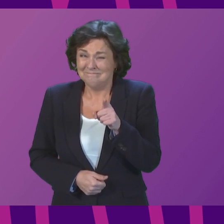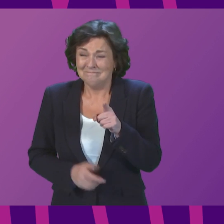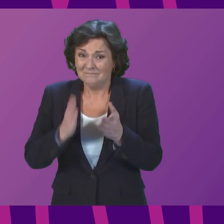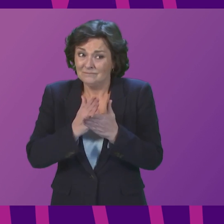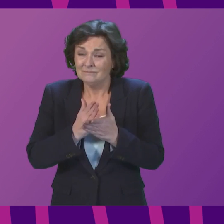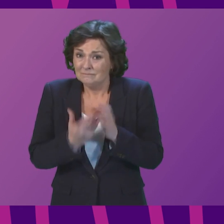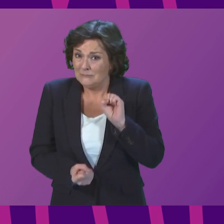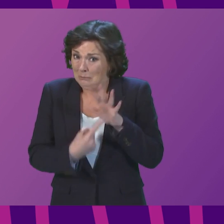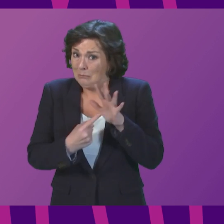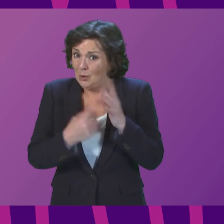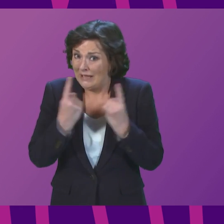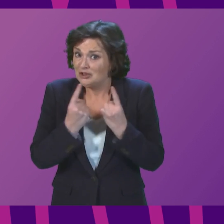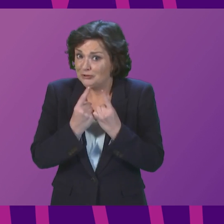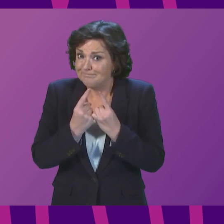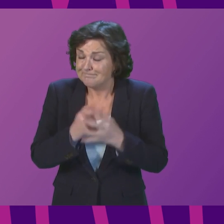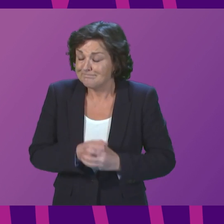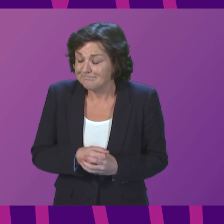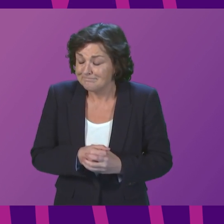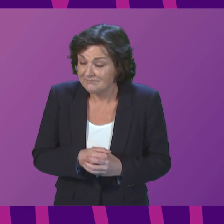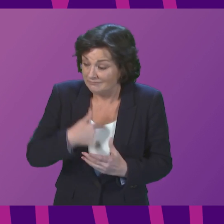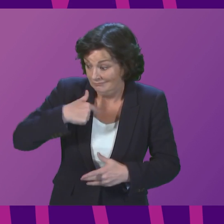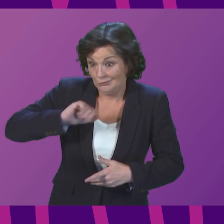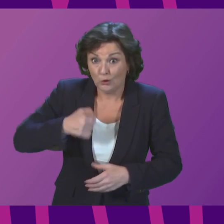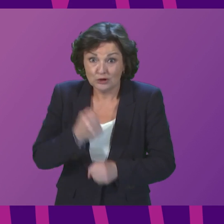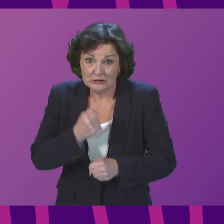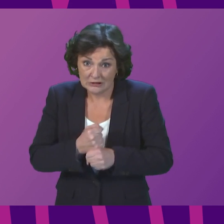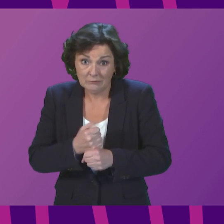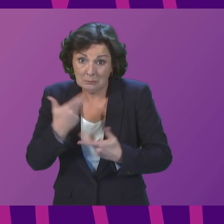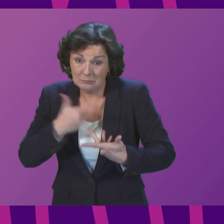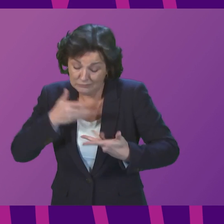a range of different ways, with, of course, the contribution of MSPs from parties across